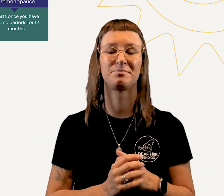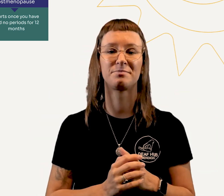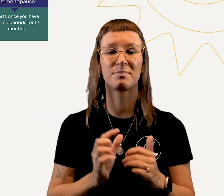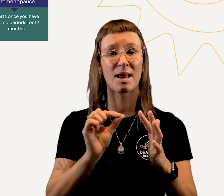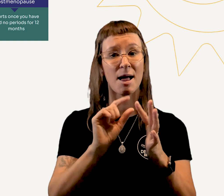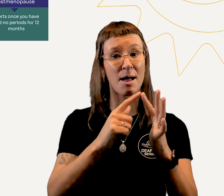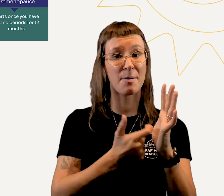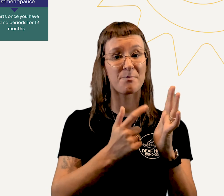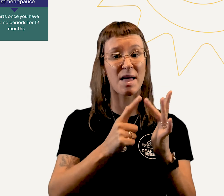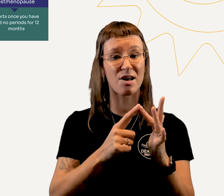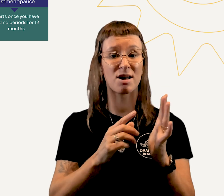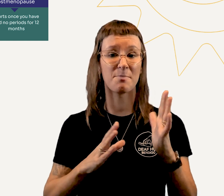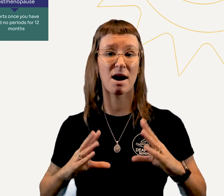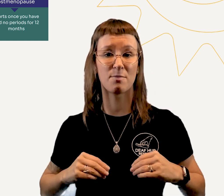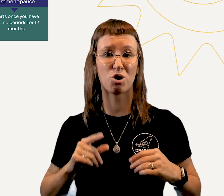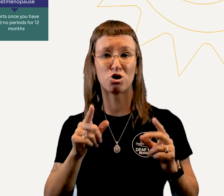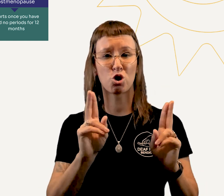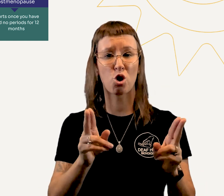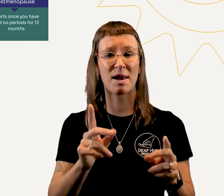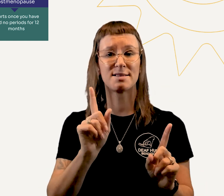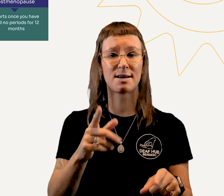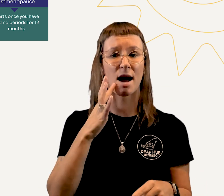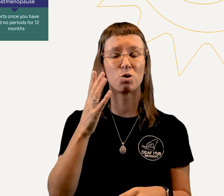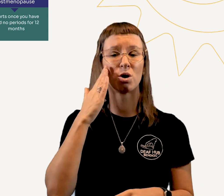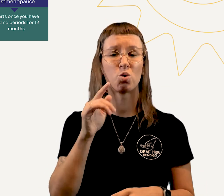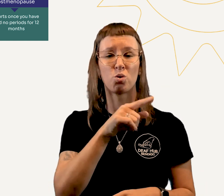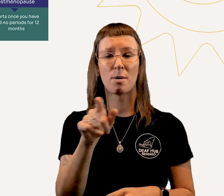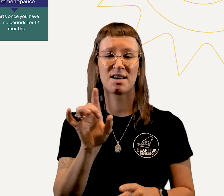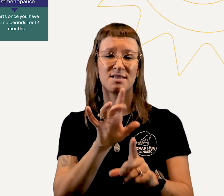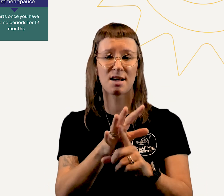Perimenopause usually begins when a woman is in their 40s and on